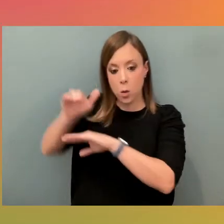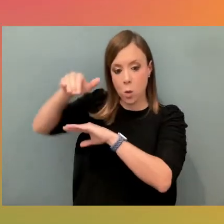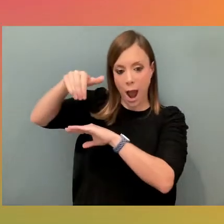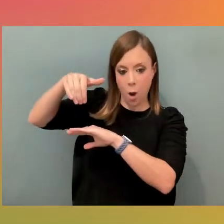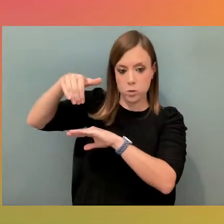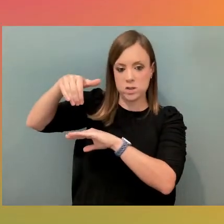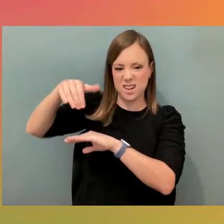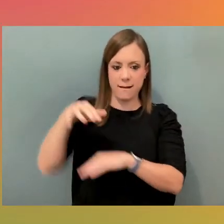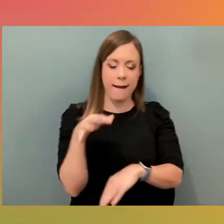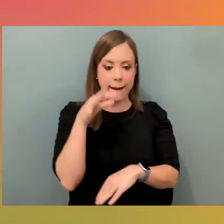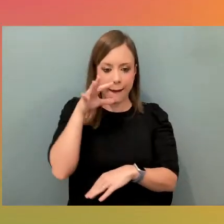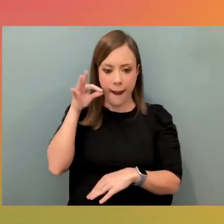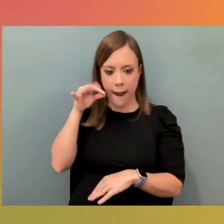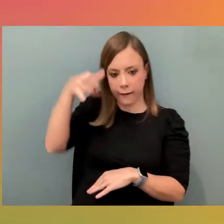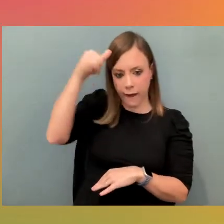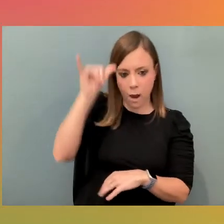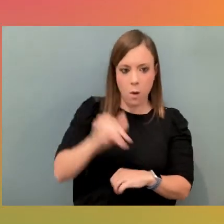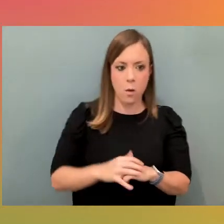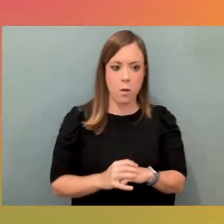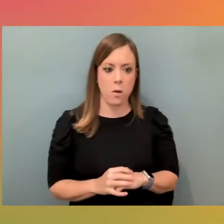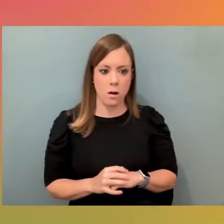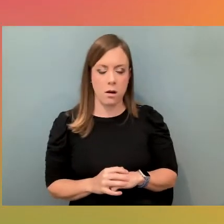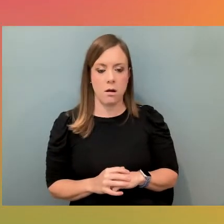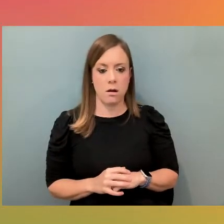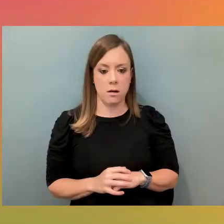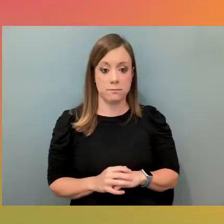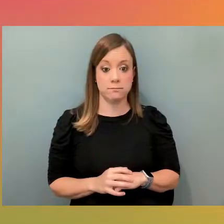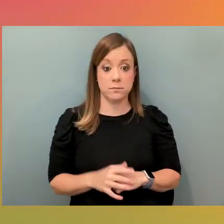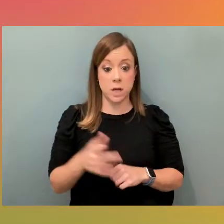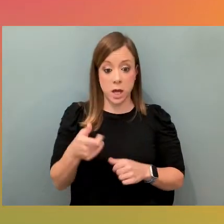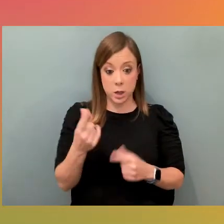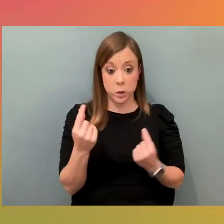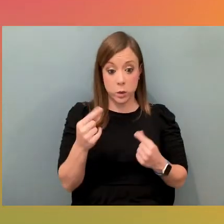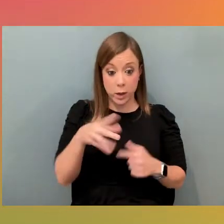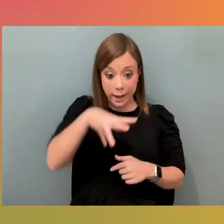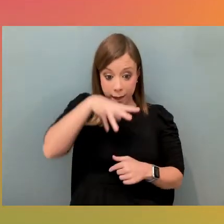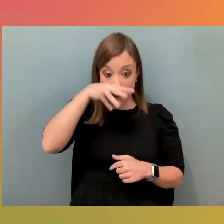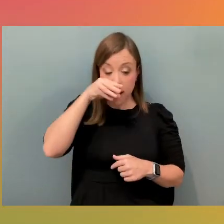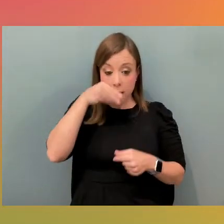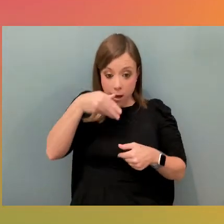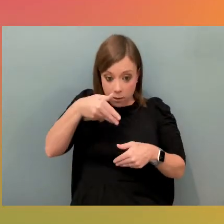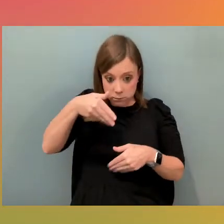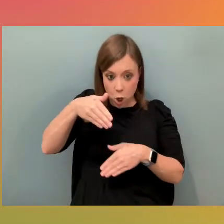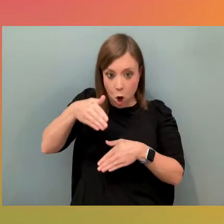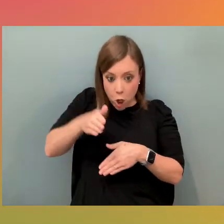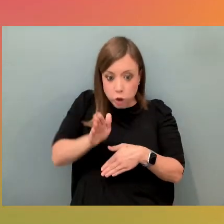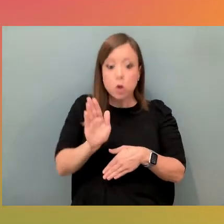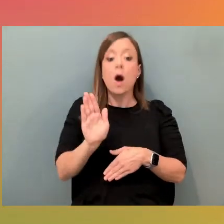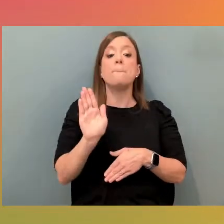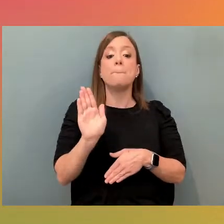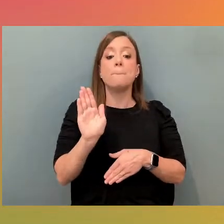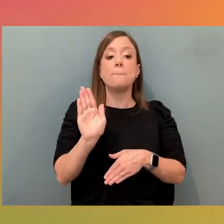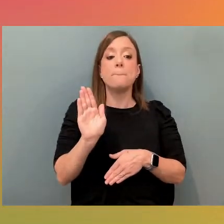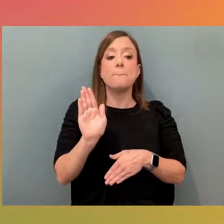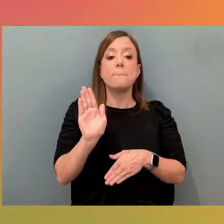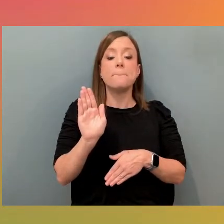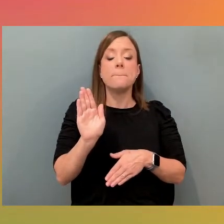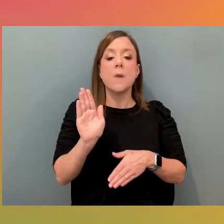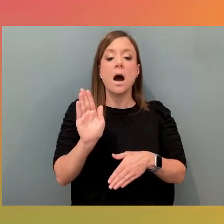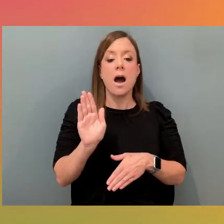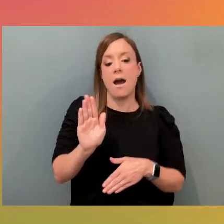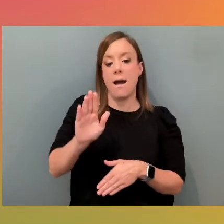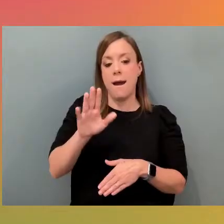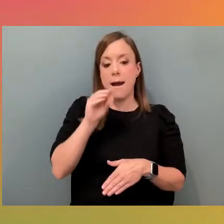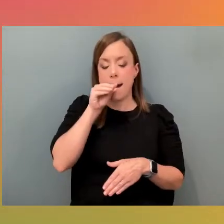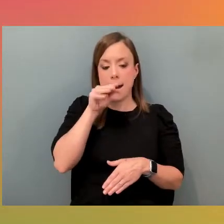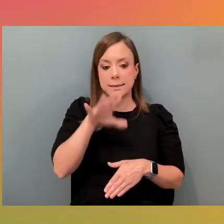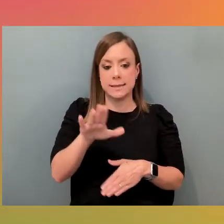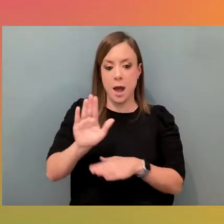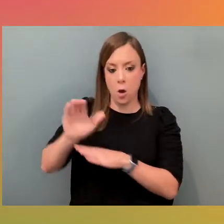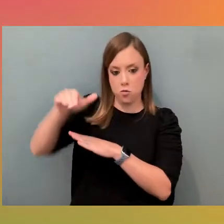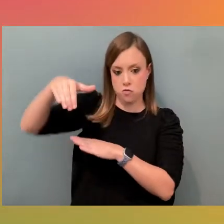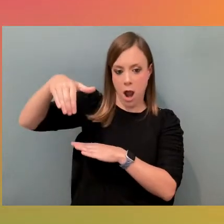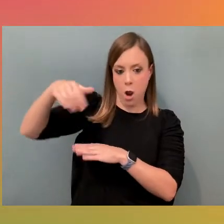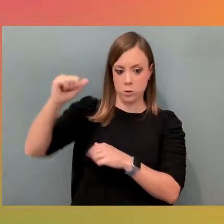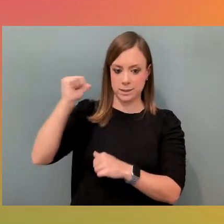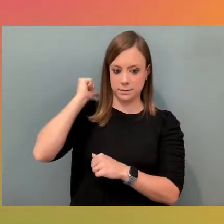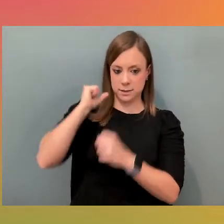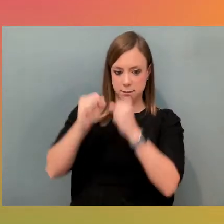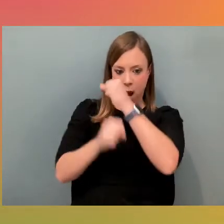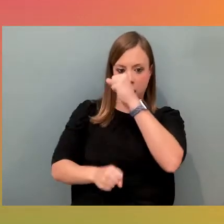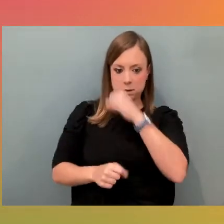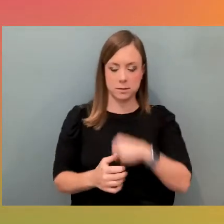AS YOU EXHALE, ROUND THROUGH